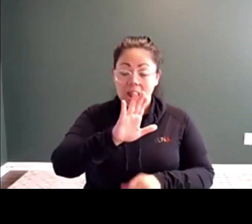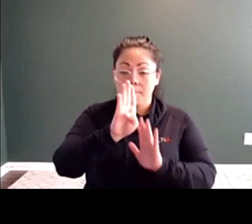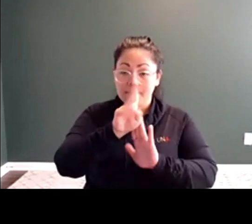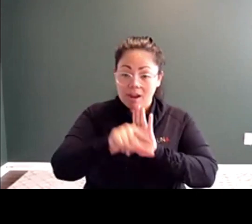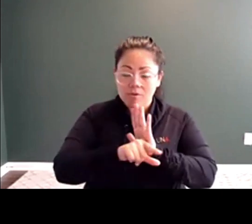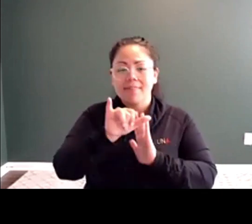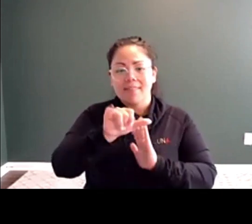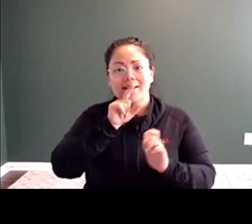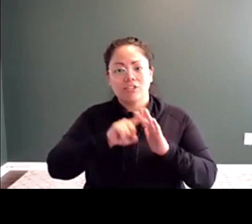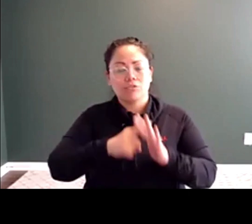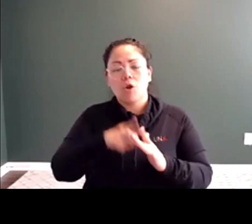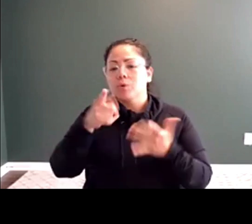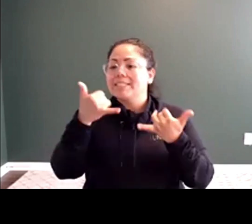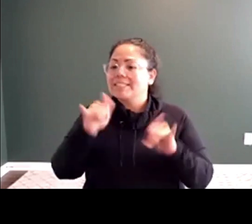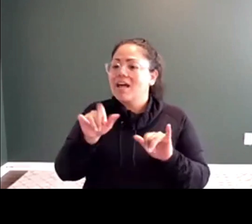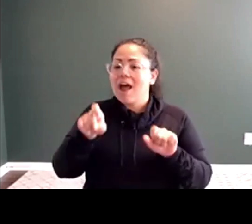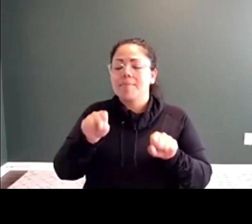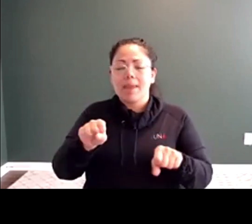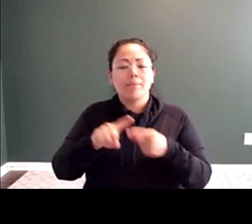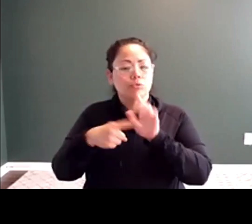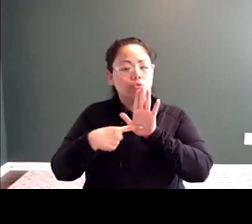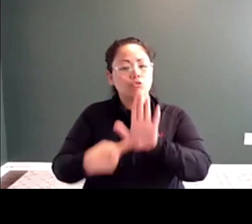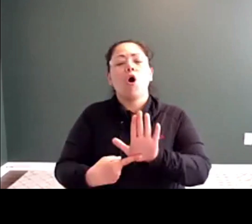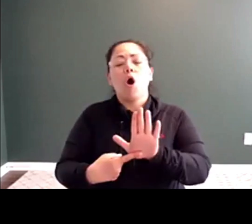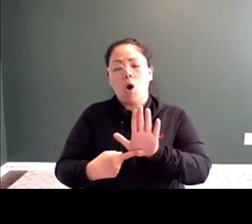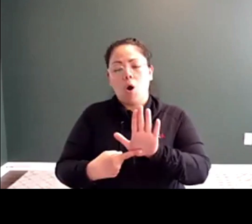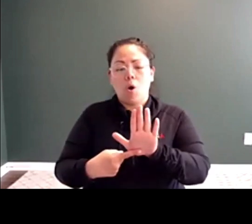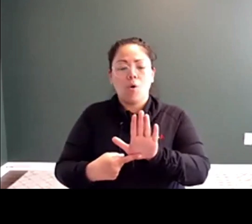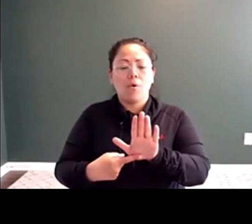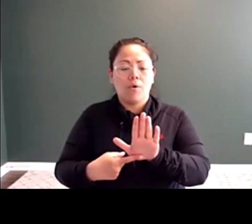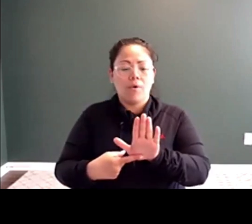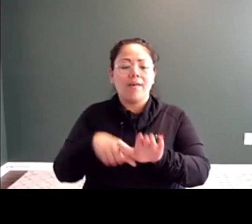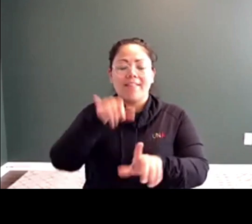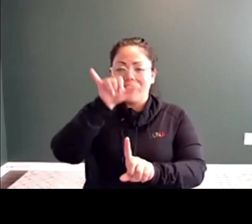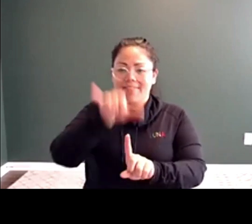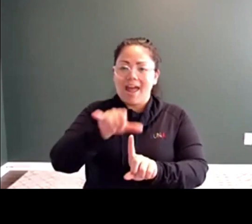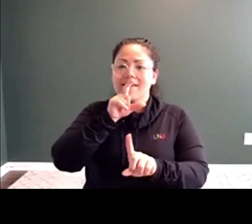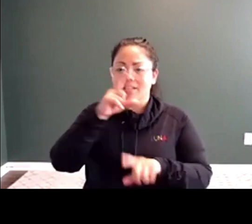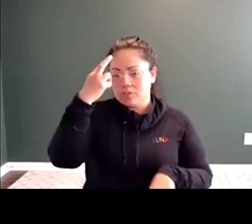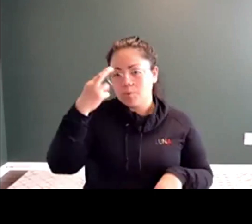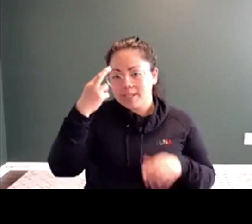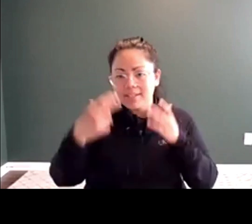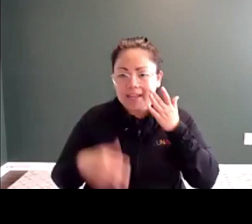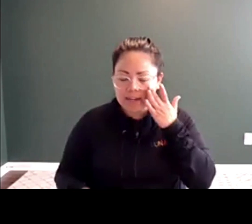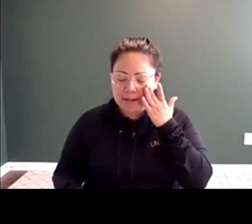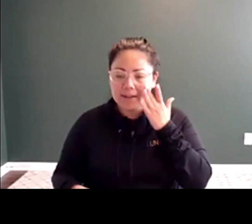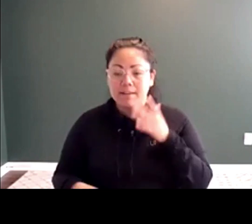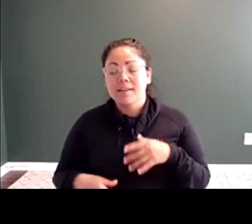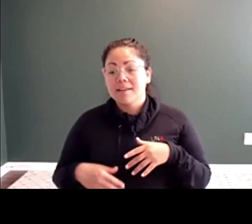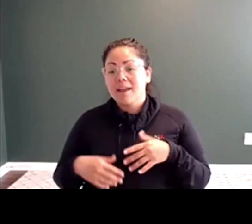we'd still need to be able to show that there was, you know, that's the reason for it. I'm sure it may be much easier